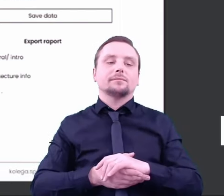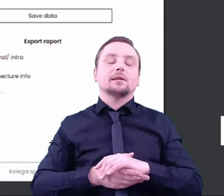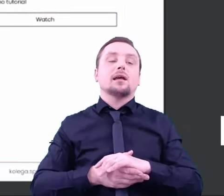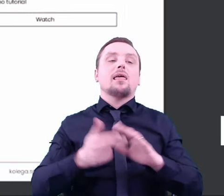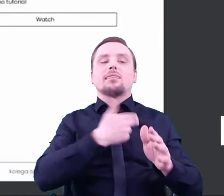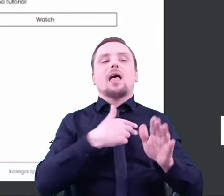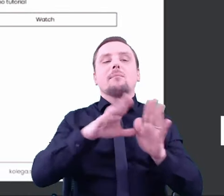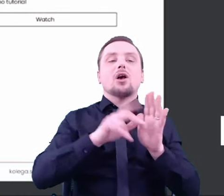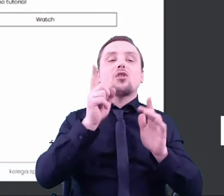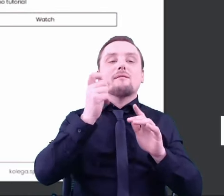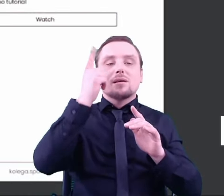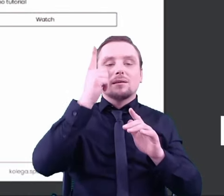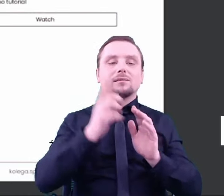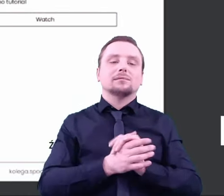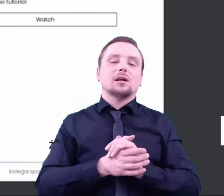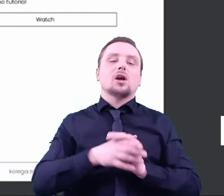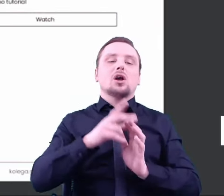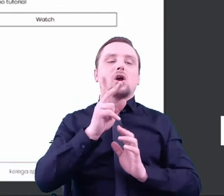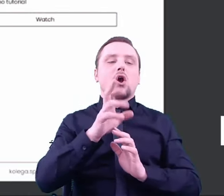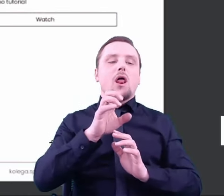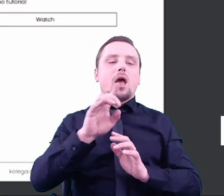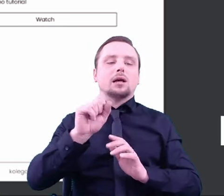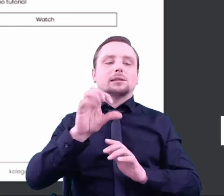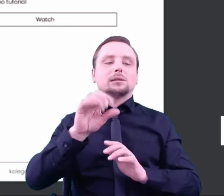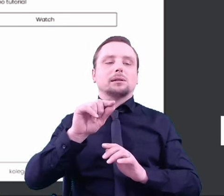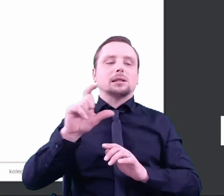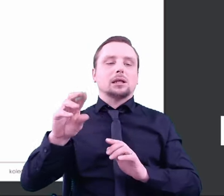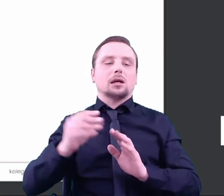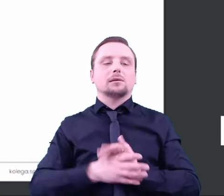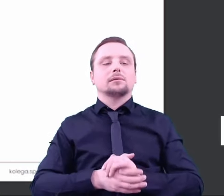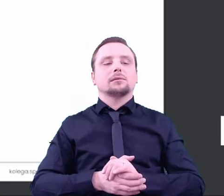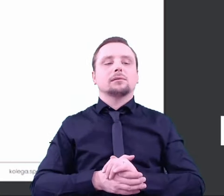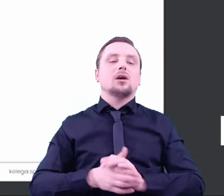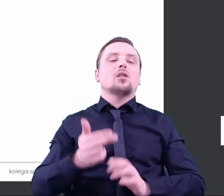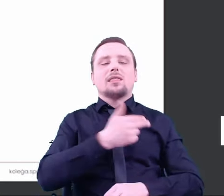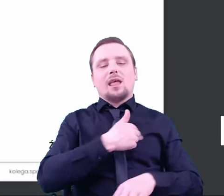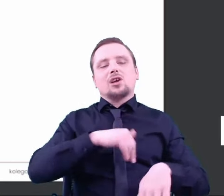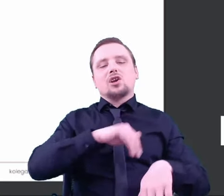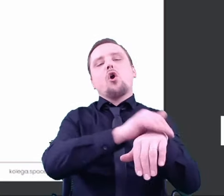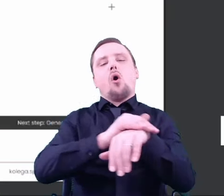First, there is Kolega Space, created by our colleagues from the Faculty of Architecture,